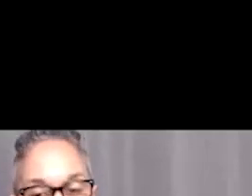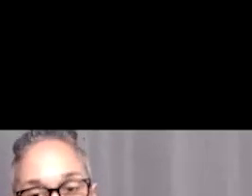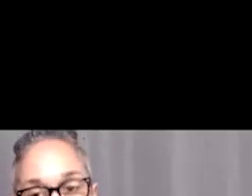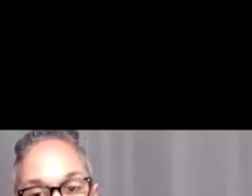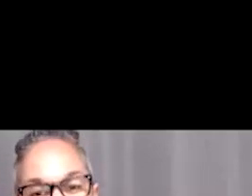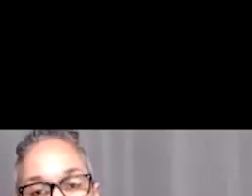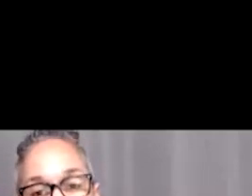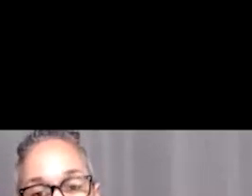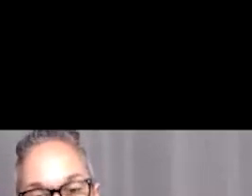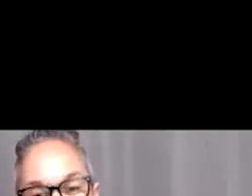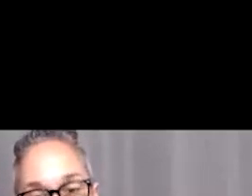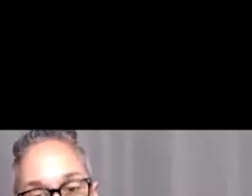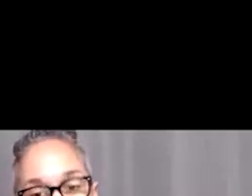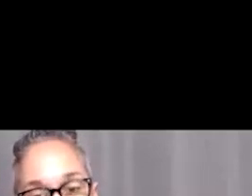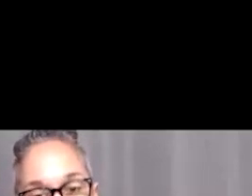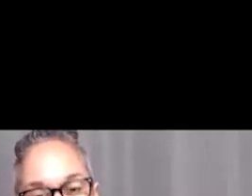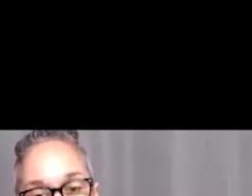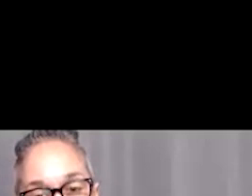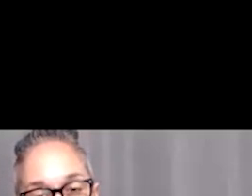then we go on to